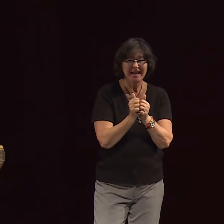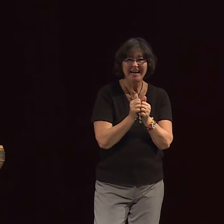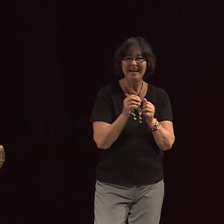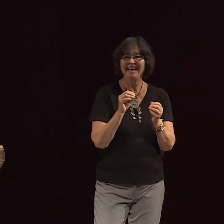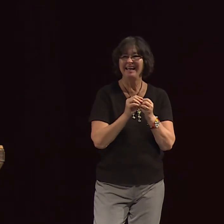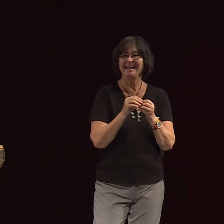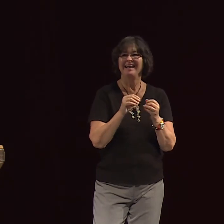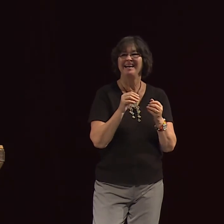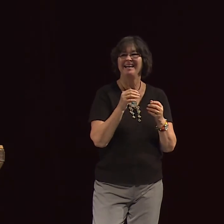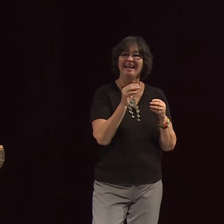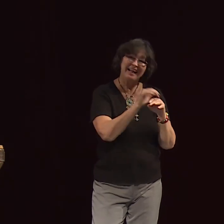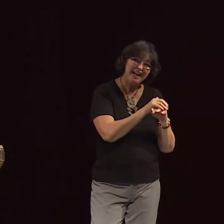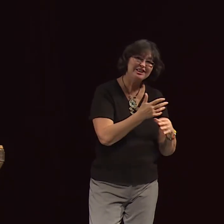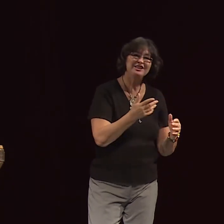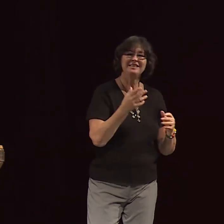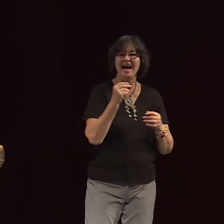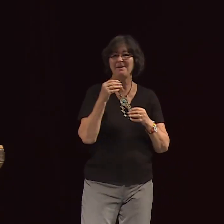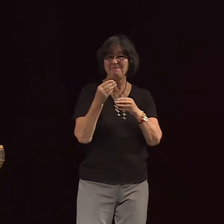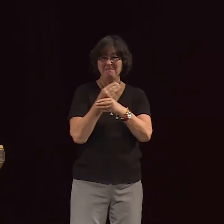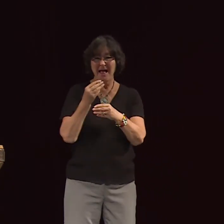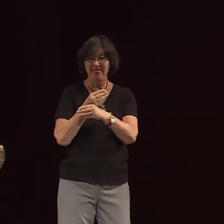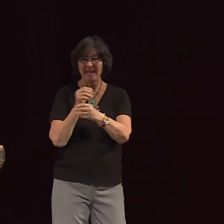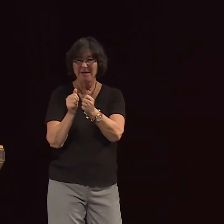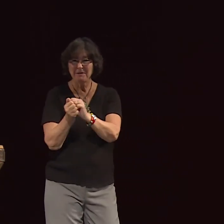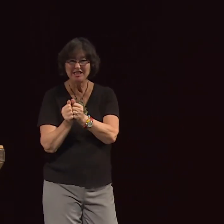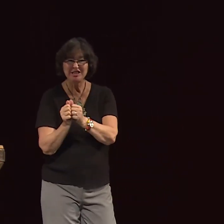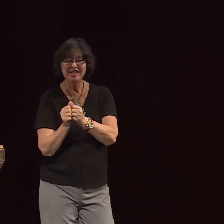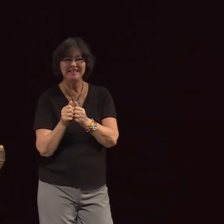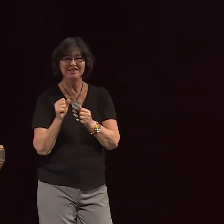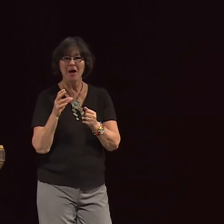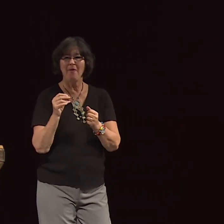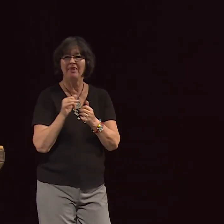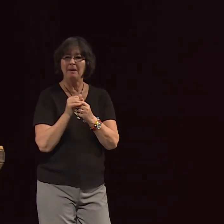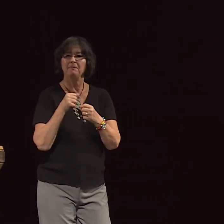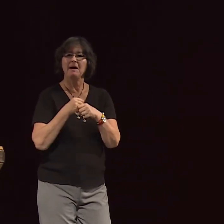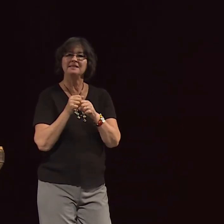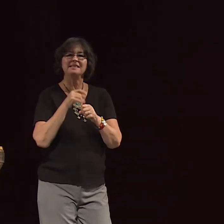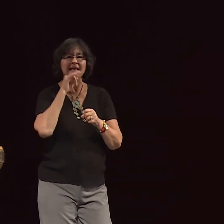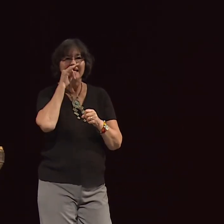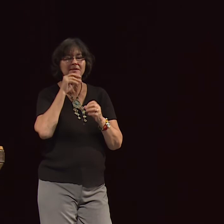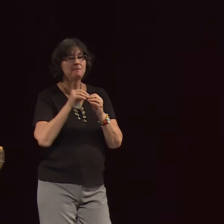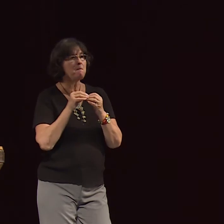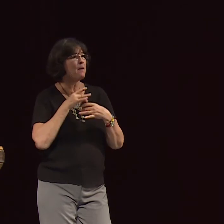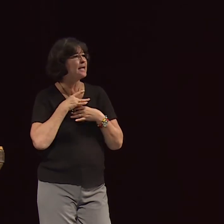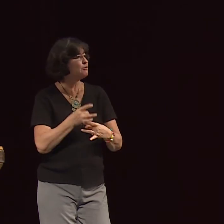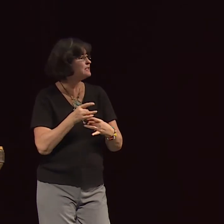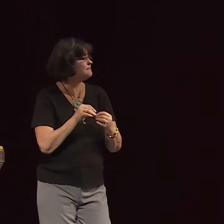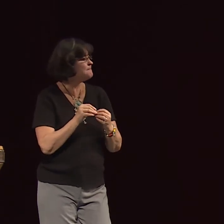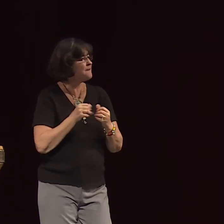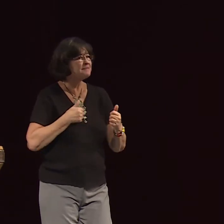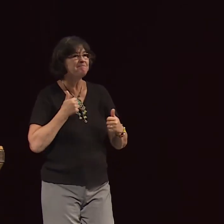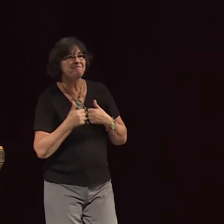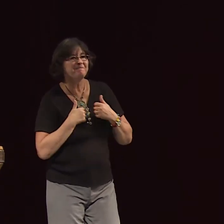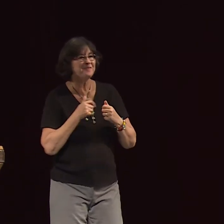that you're having competitions for math competition and other things, and I think making, um...